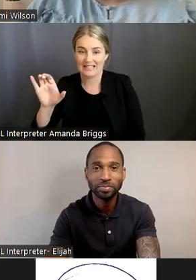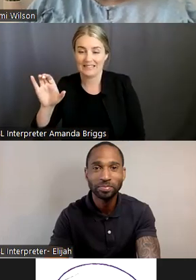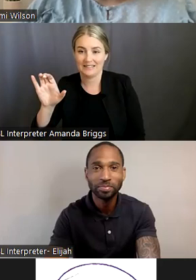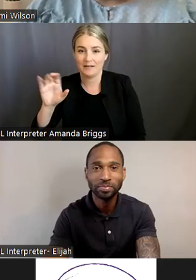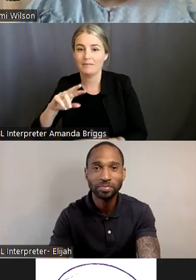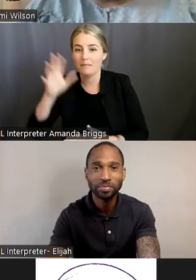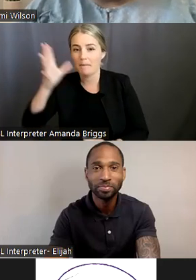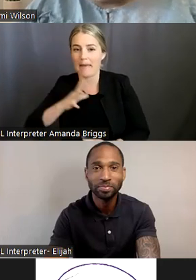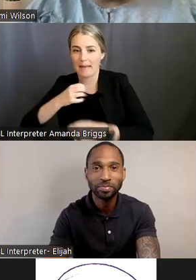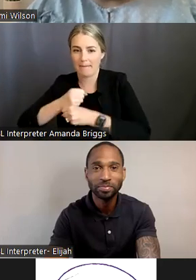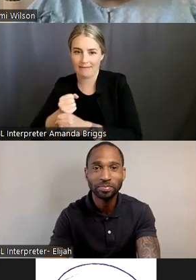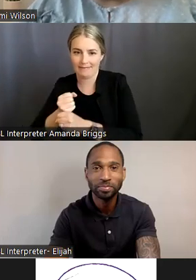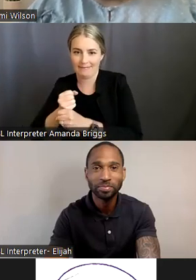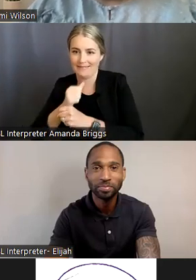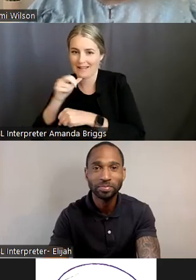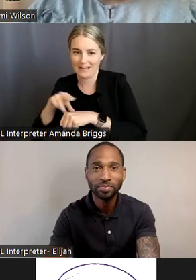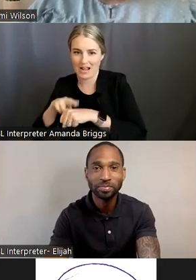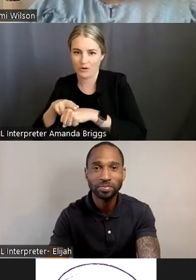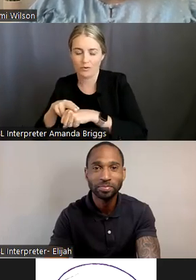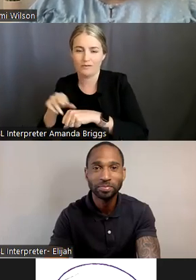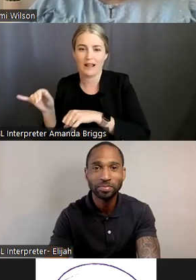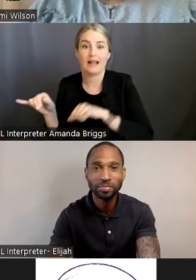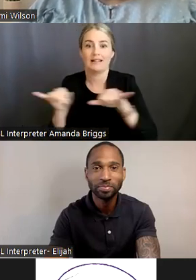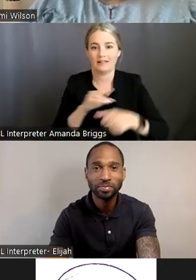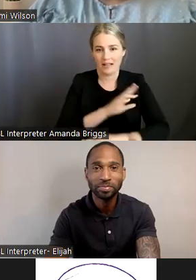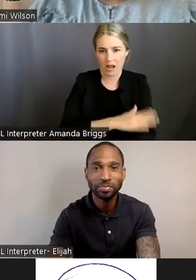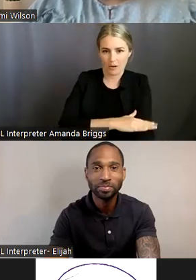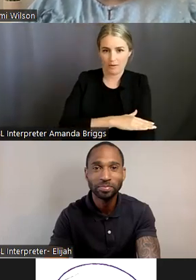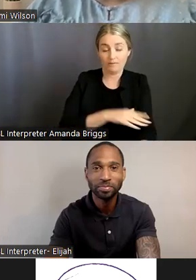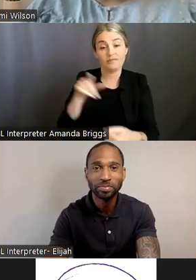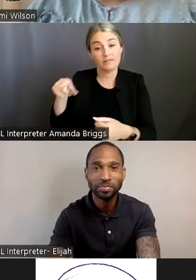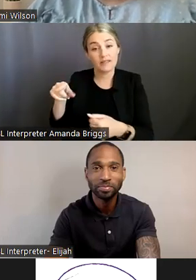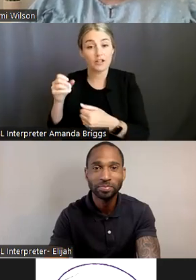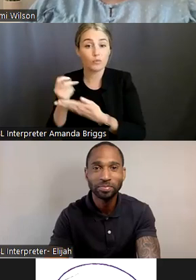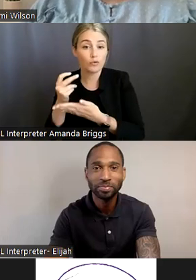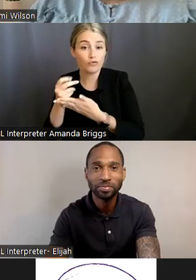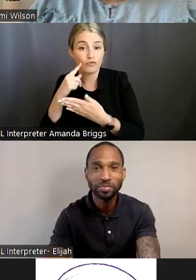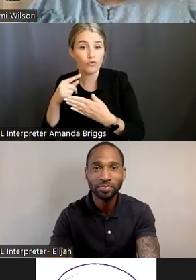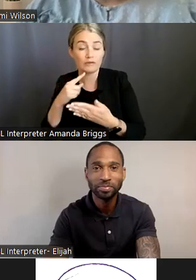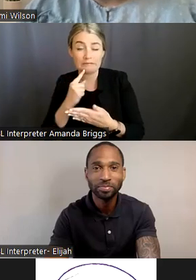derived, like heroin, and it's approved for treating severe pain typically for people